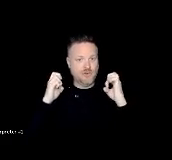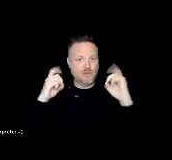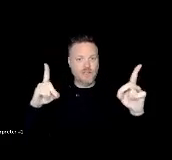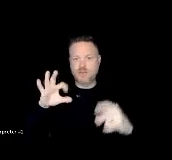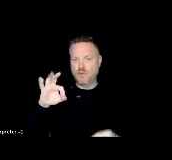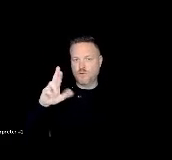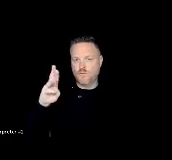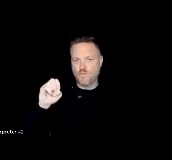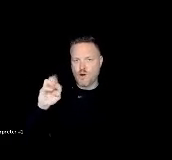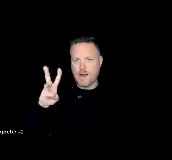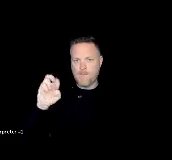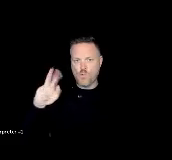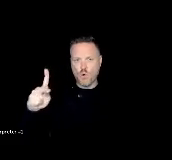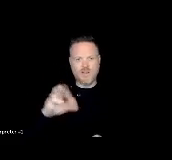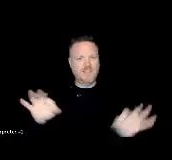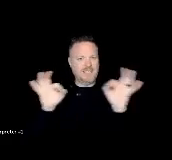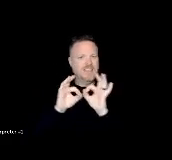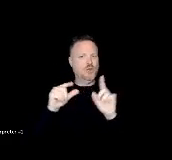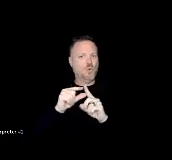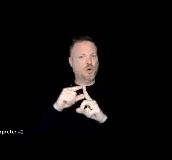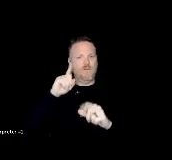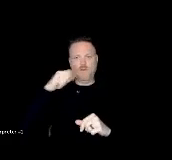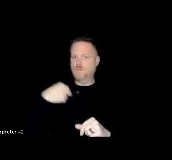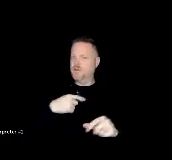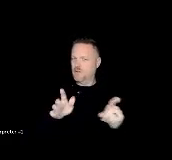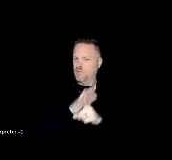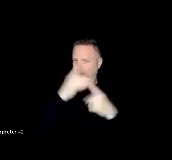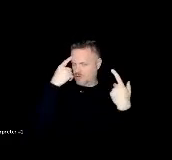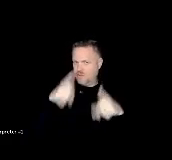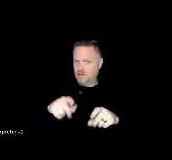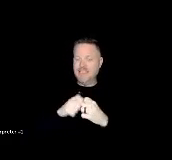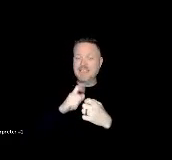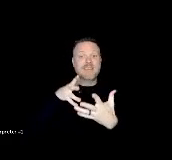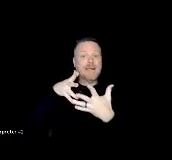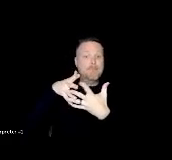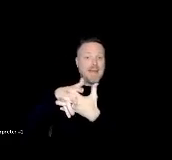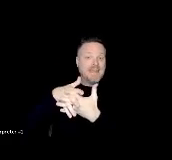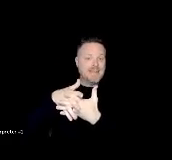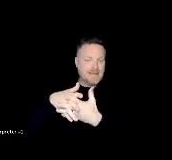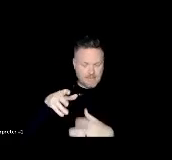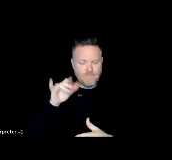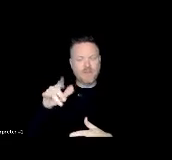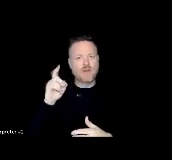The key word for me in that phrase is embedded. The question becomes, how do we embed?